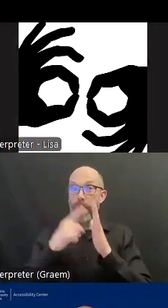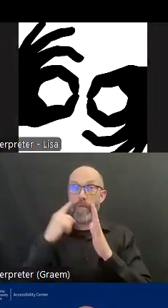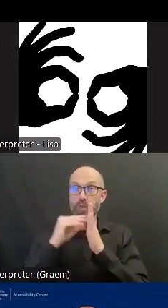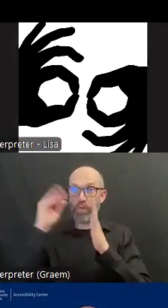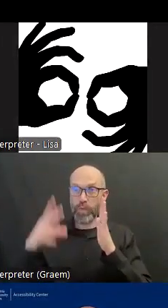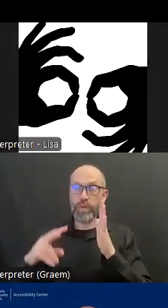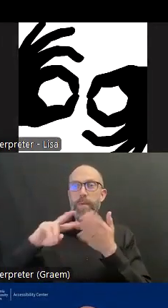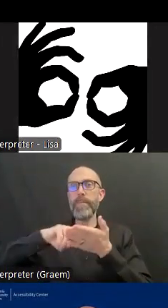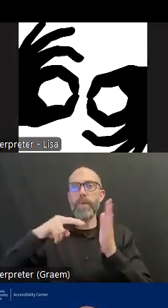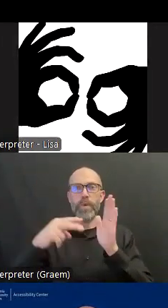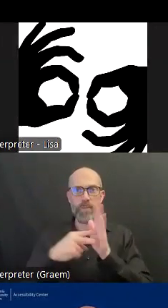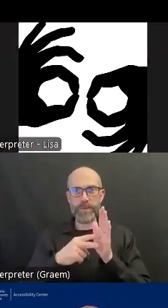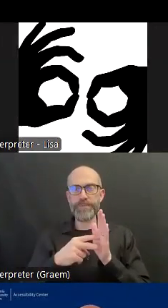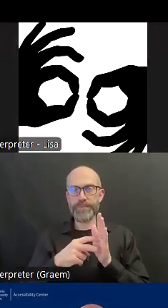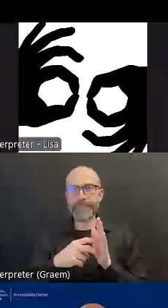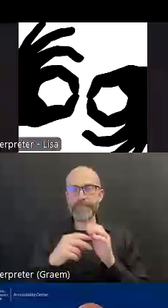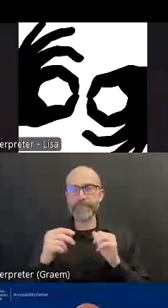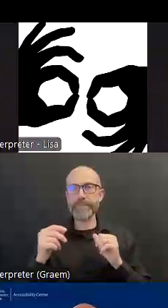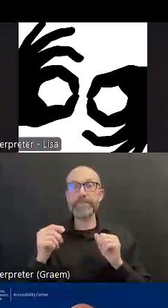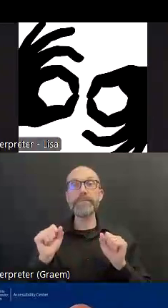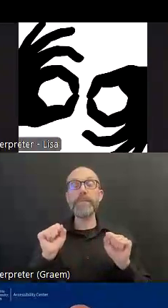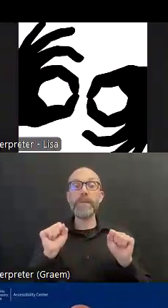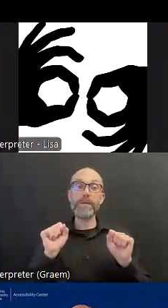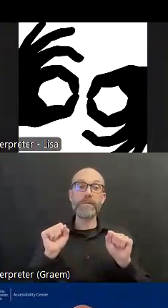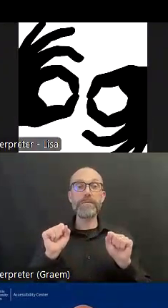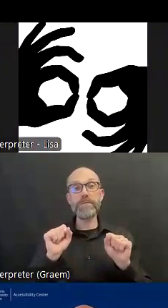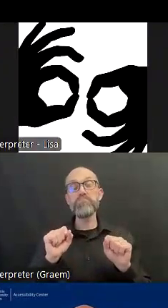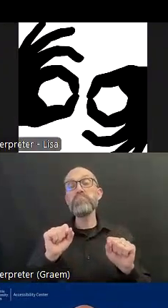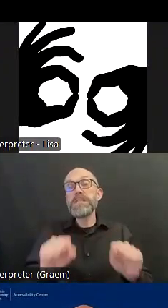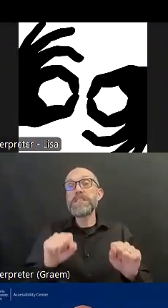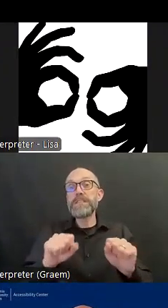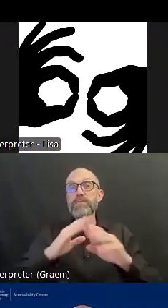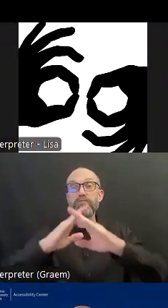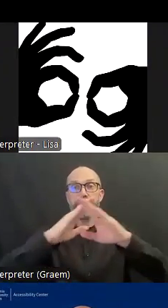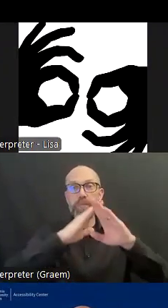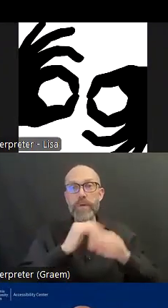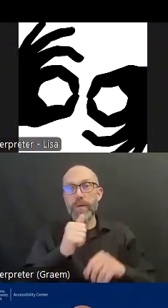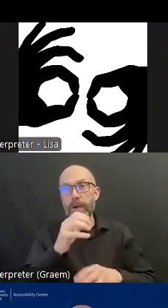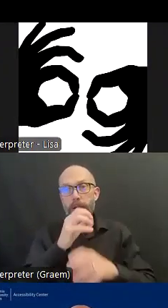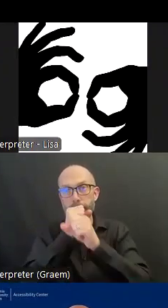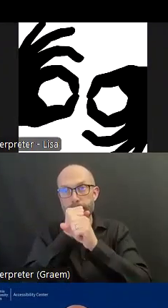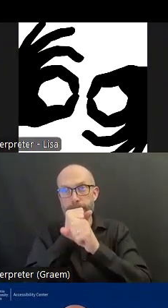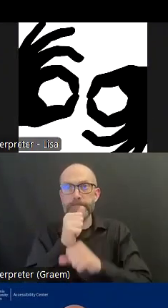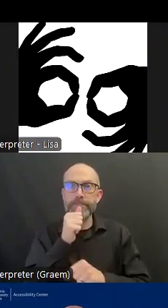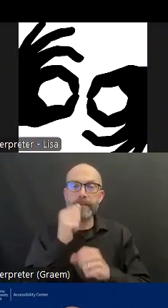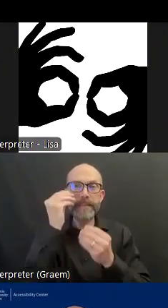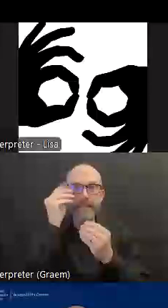And there's potentially protected or confidential data, depending on the solution and what information it gathers.